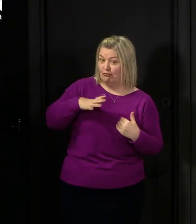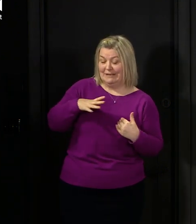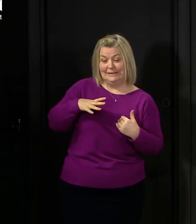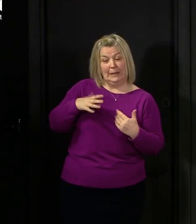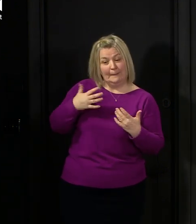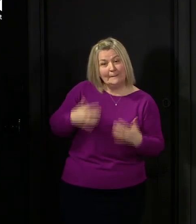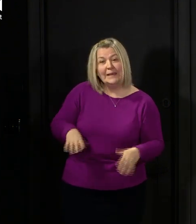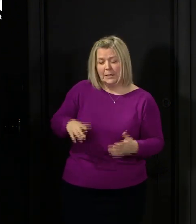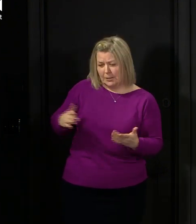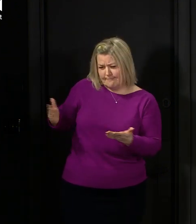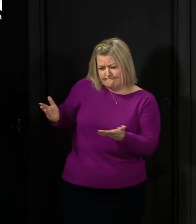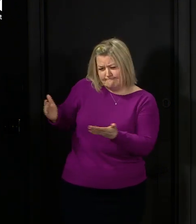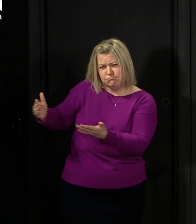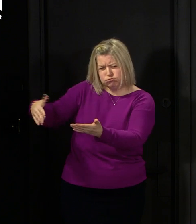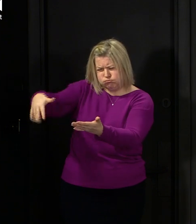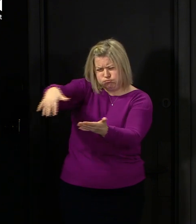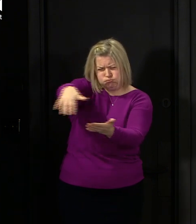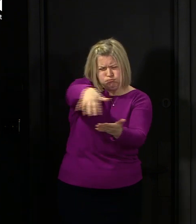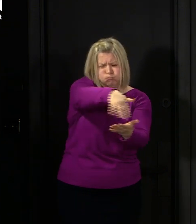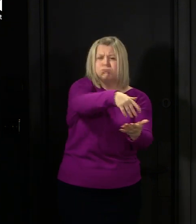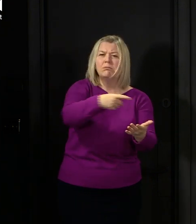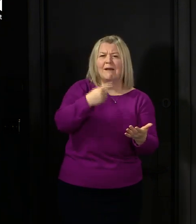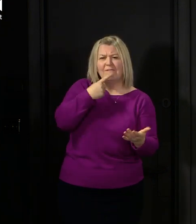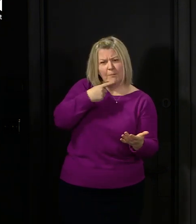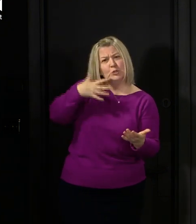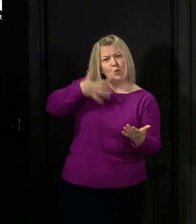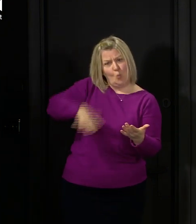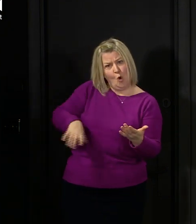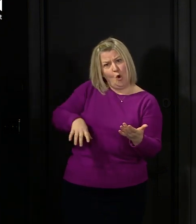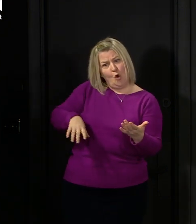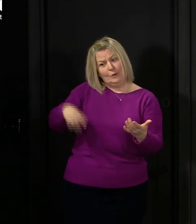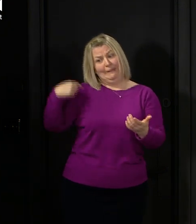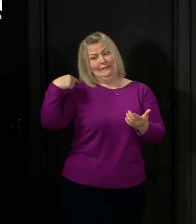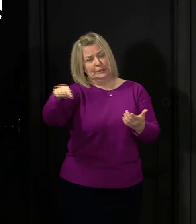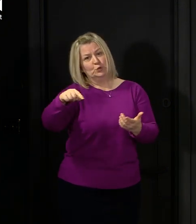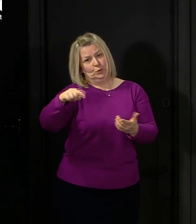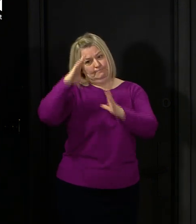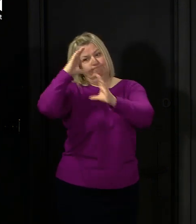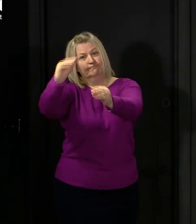and we intend to make more data available over the course of this week about the numbers